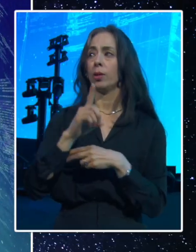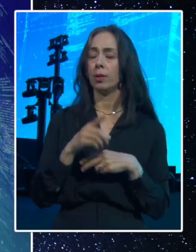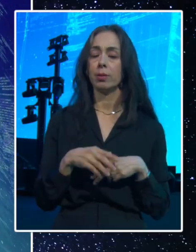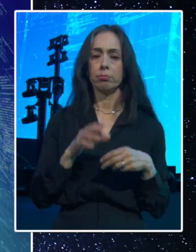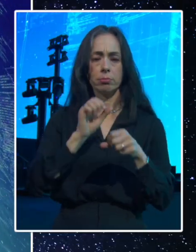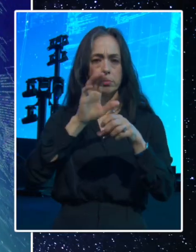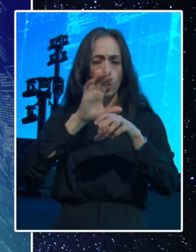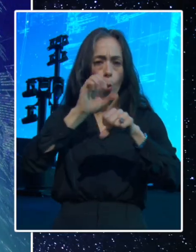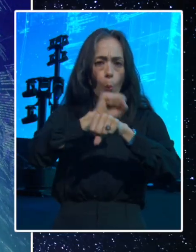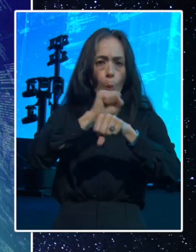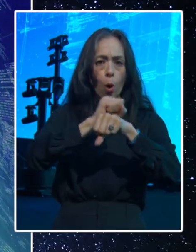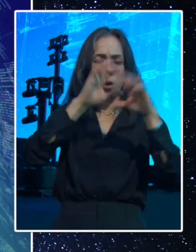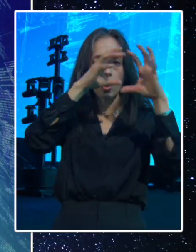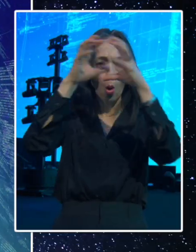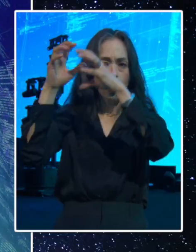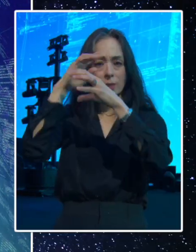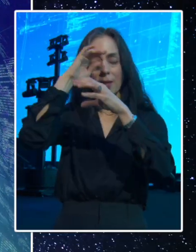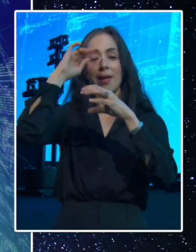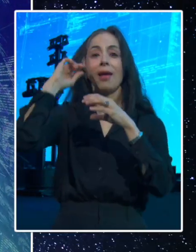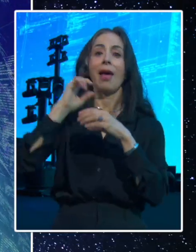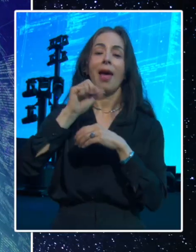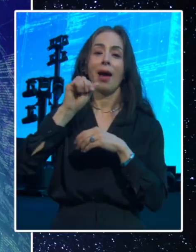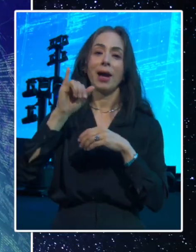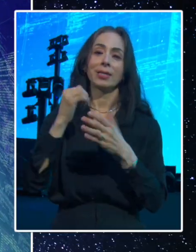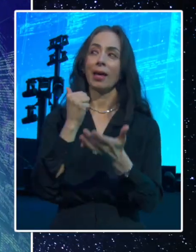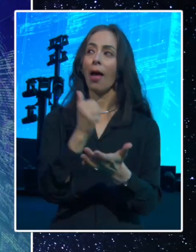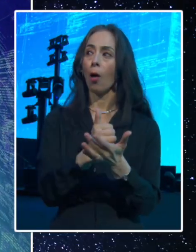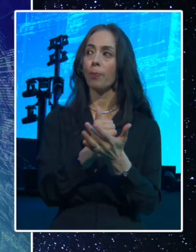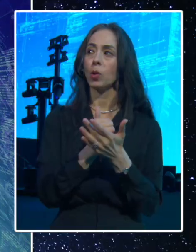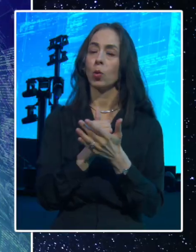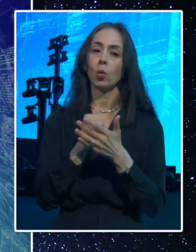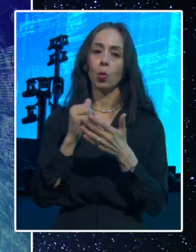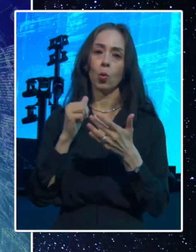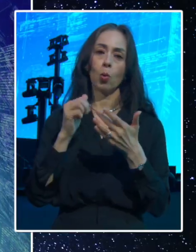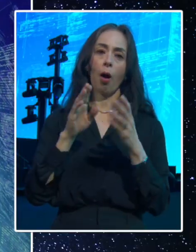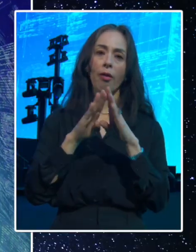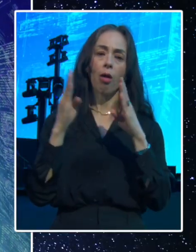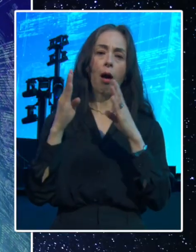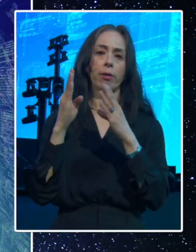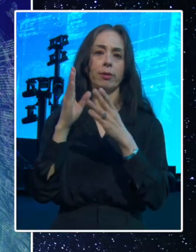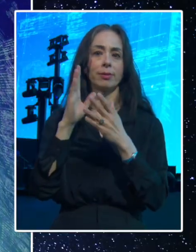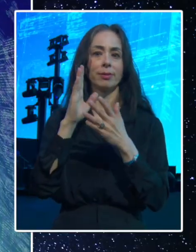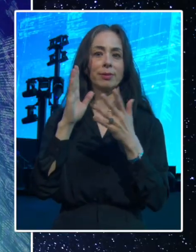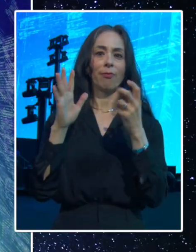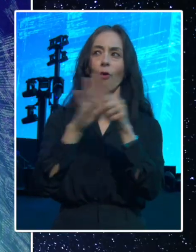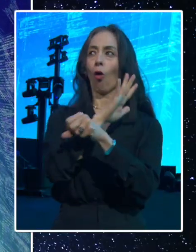And AI to help you unlock the full value of your data to accelerate outcomes.